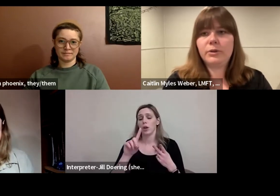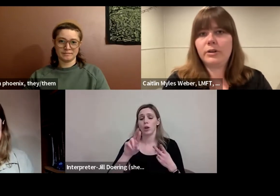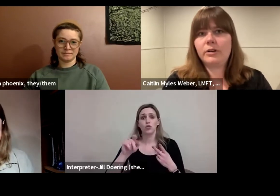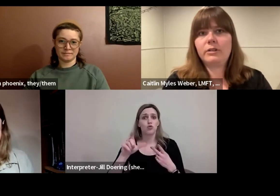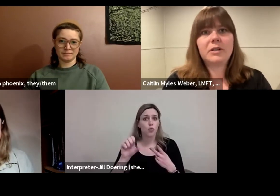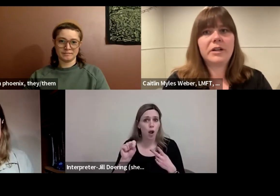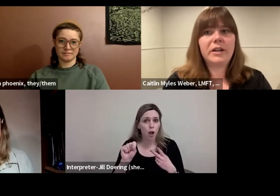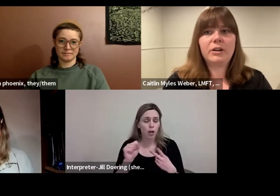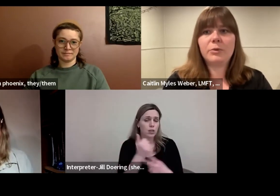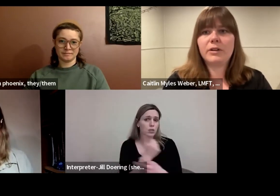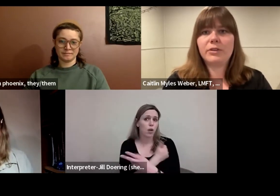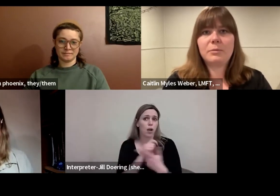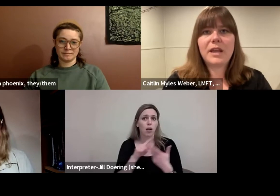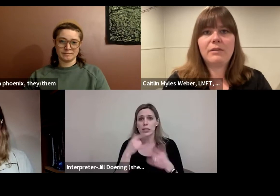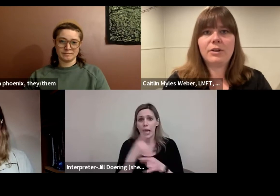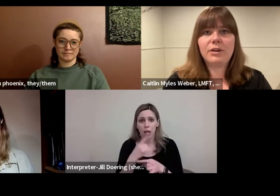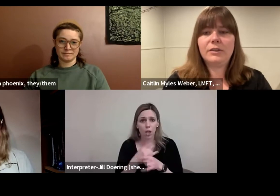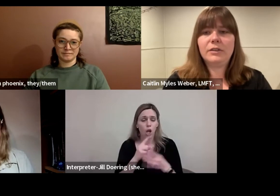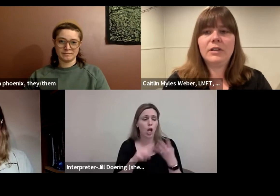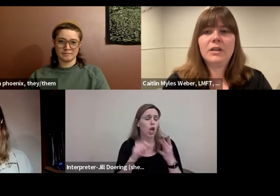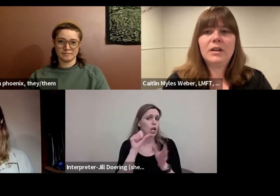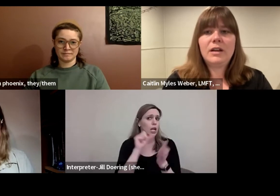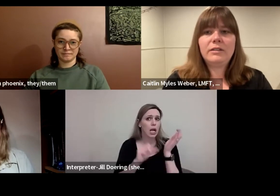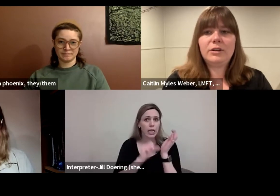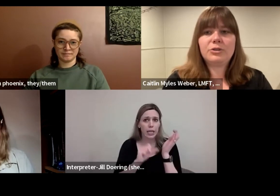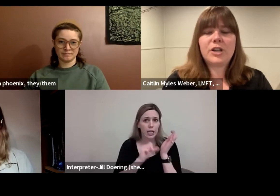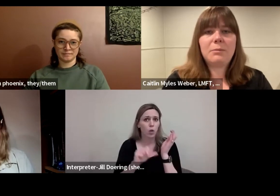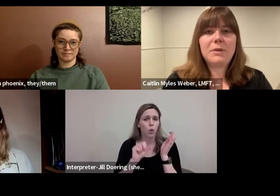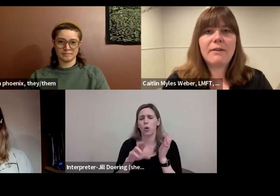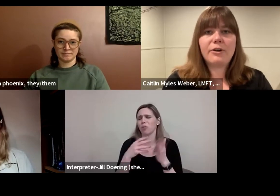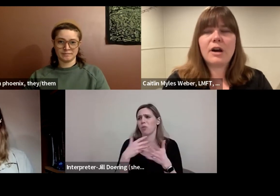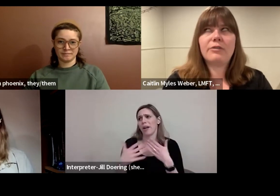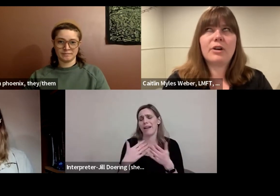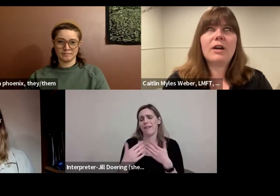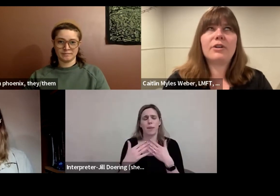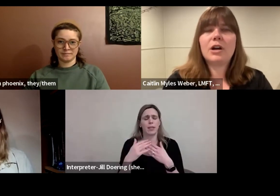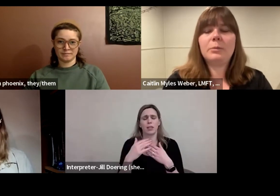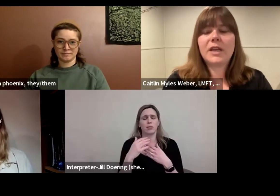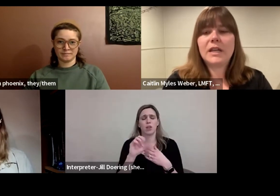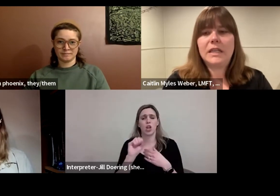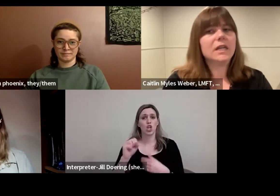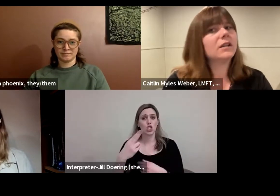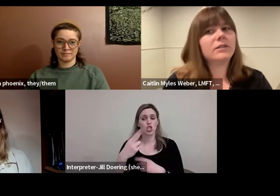or cutting or whatever the behavior is, you know, shame never, ever, ever helps anything.